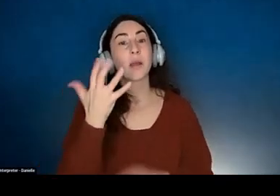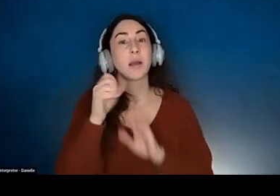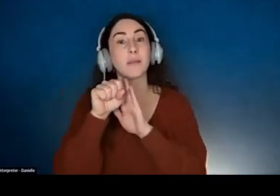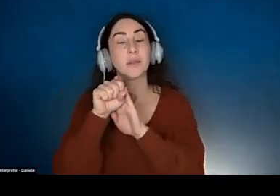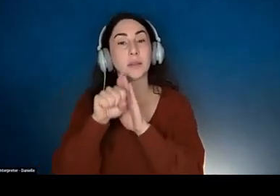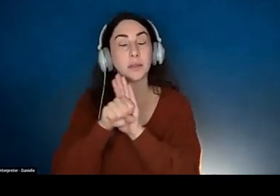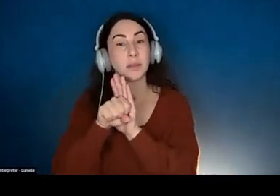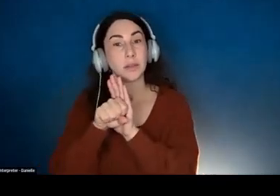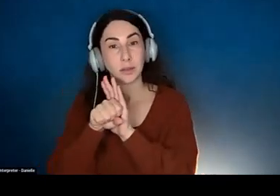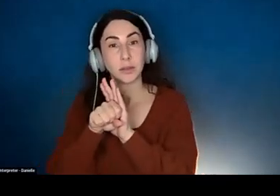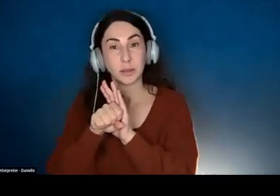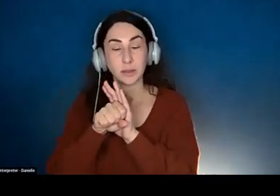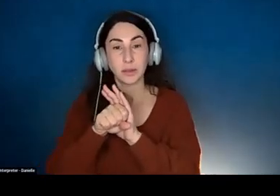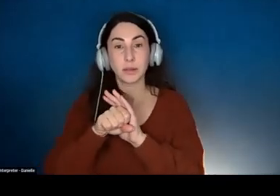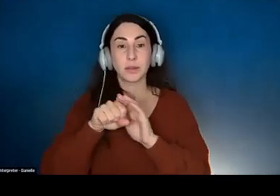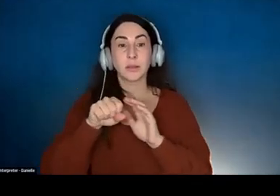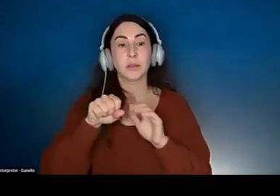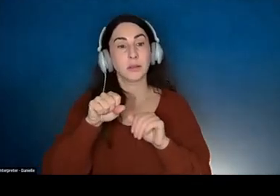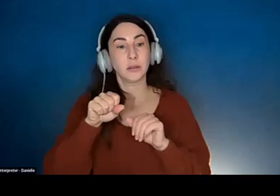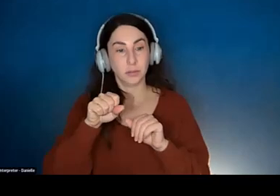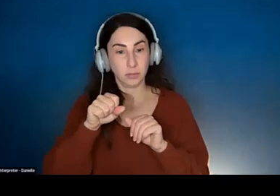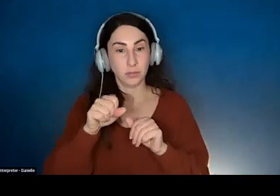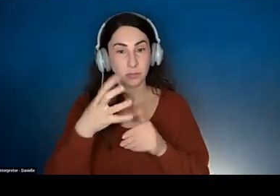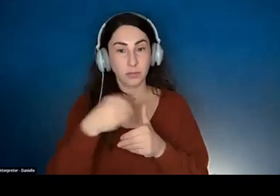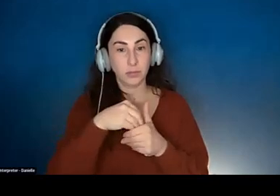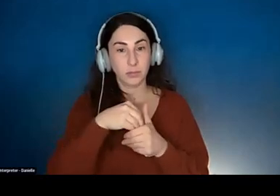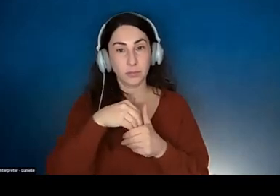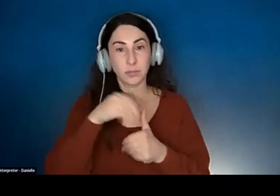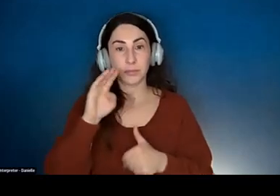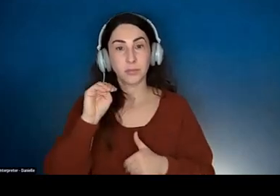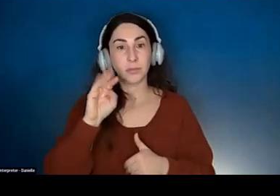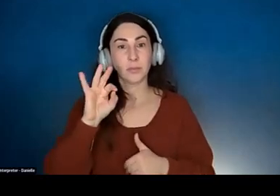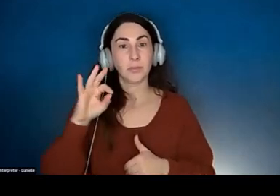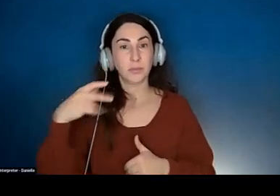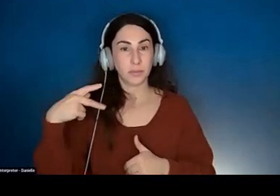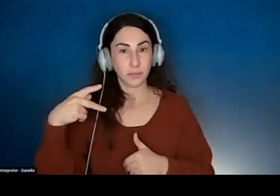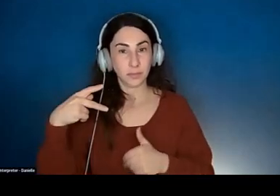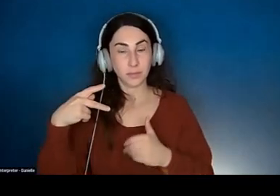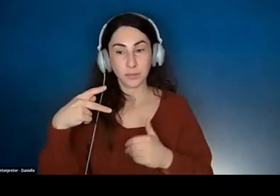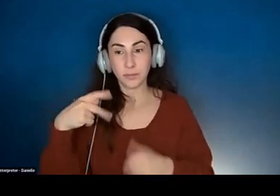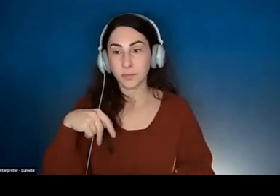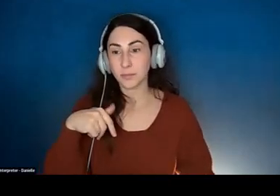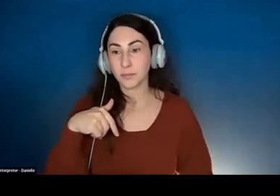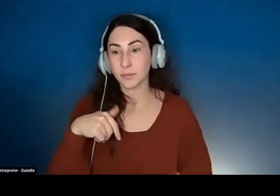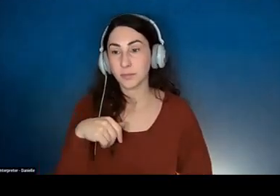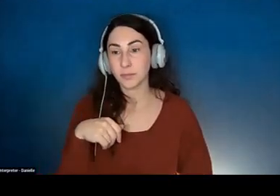implement the Money Follows the Person program and as I get started here I just want to talk